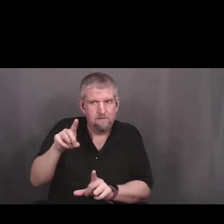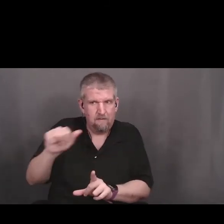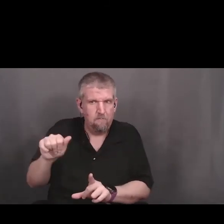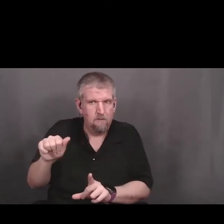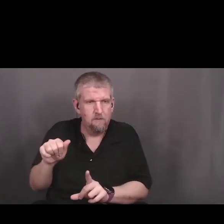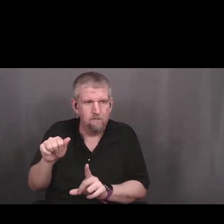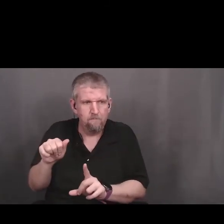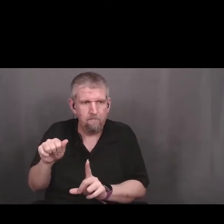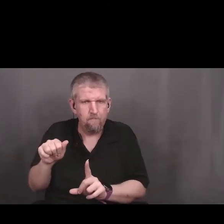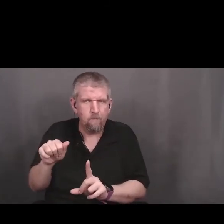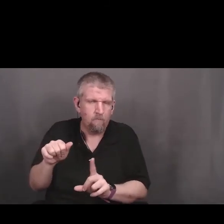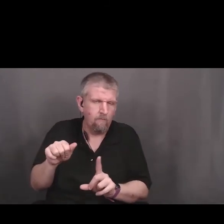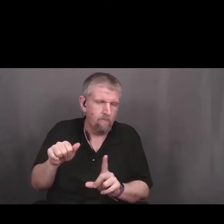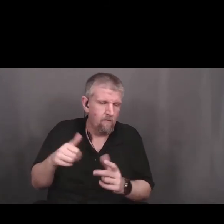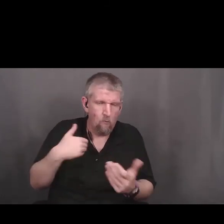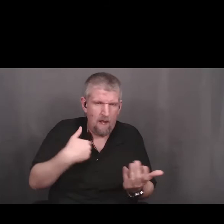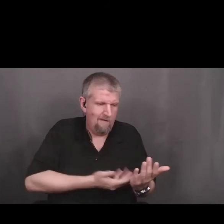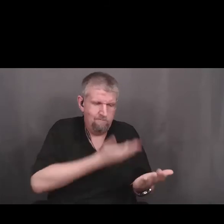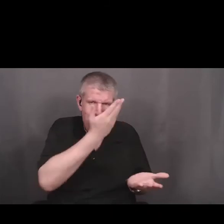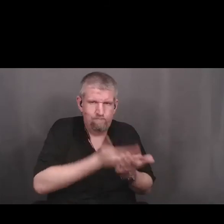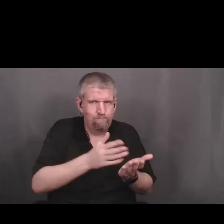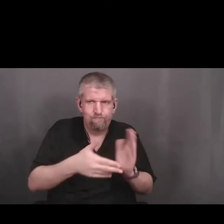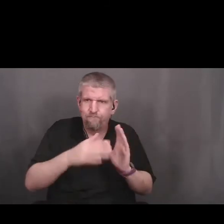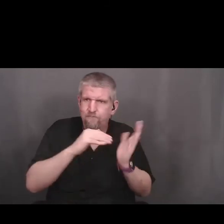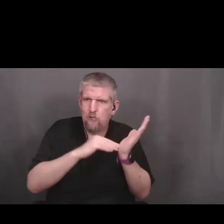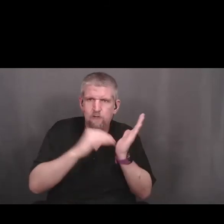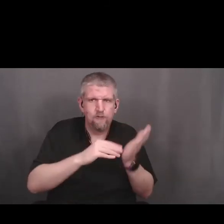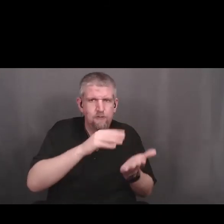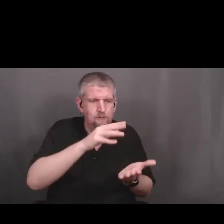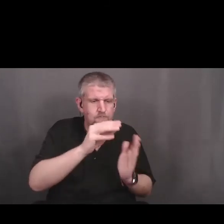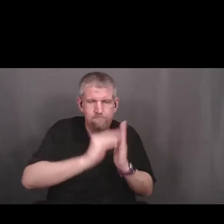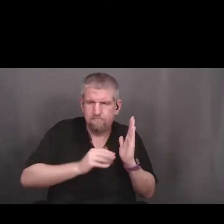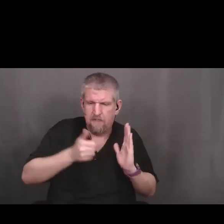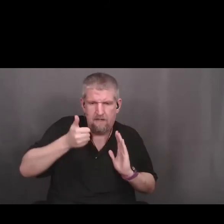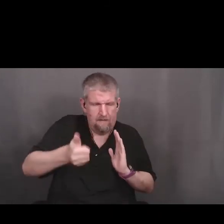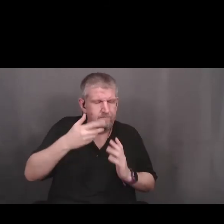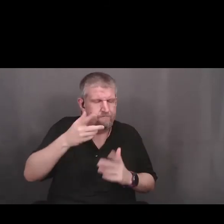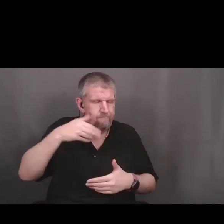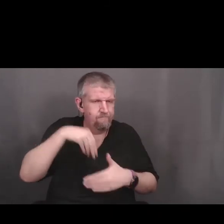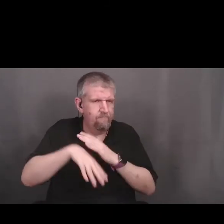we have all the proper diagnoses in school, he's in the special ed programs at school